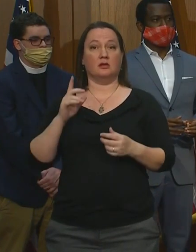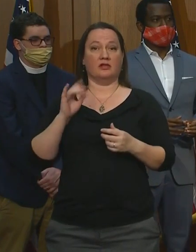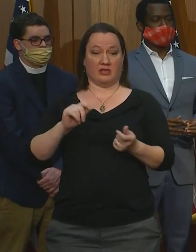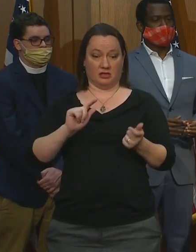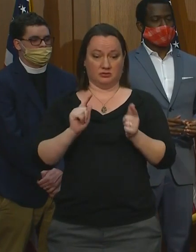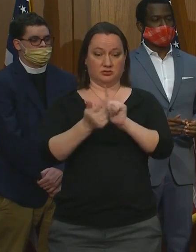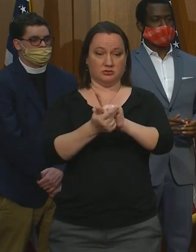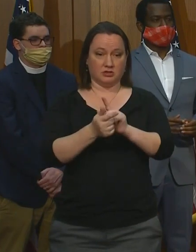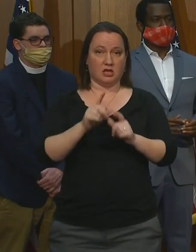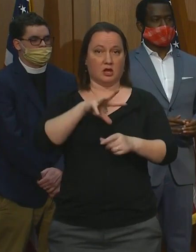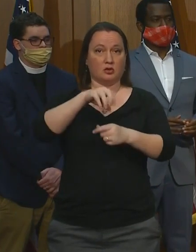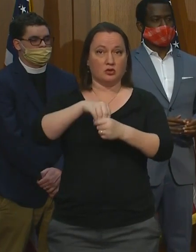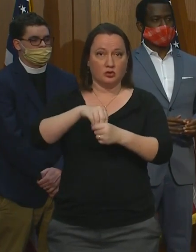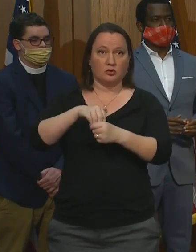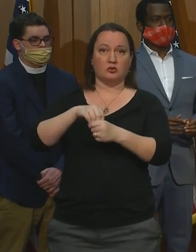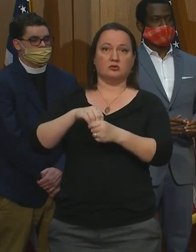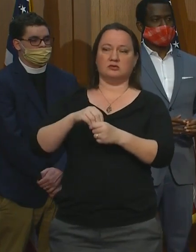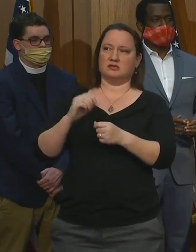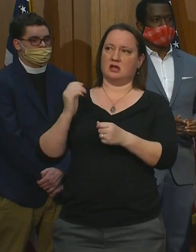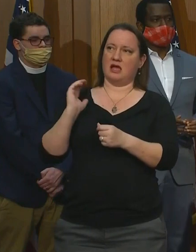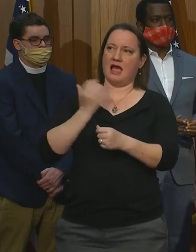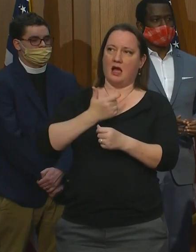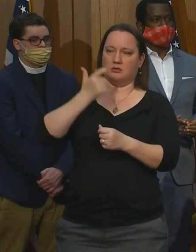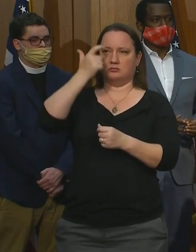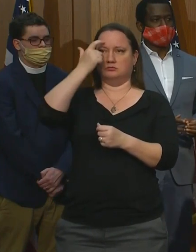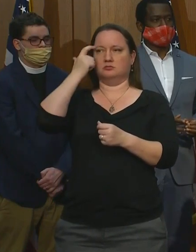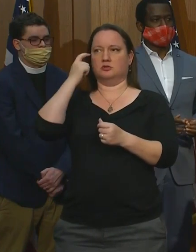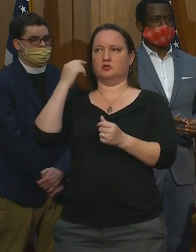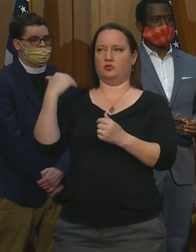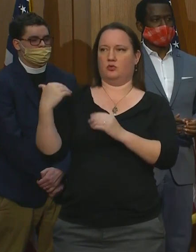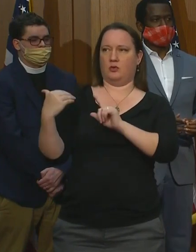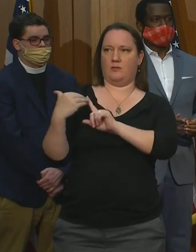REMOVING THE PAINFUL REMINDERS